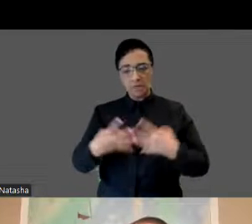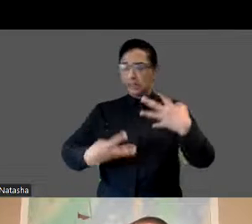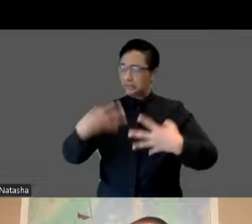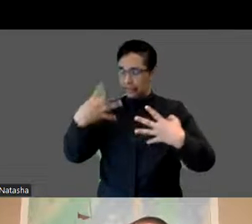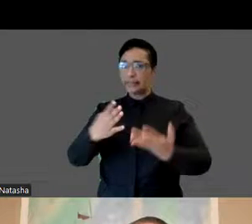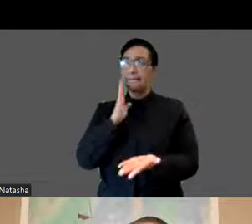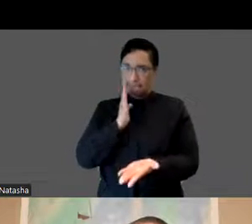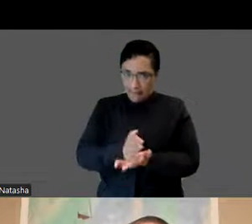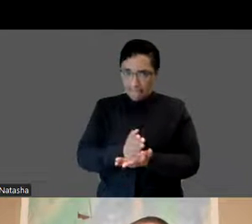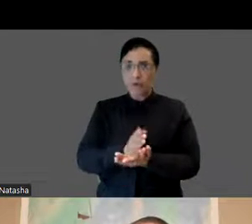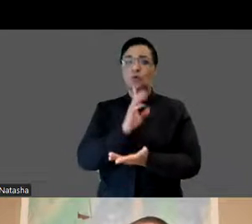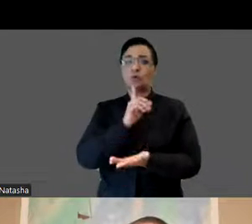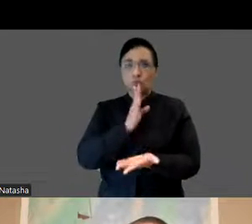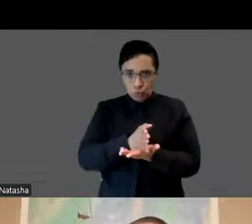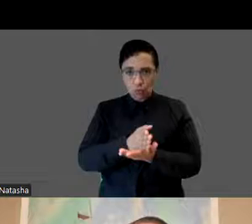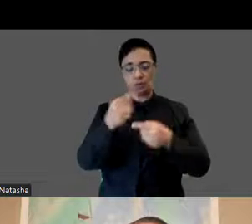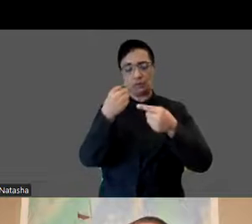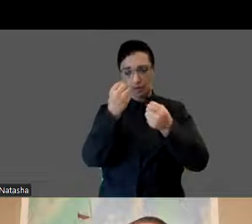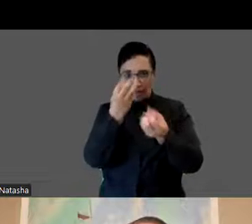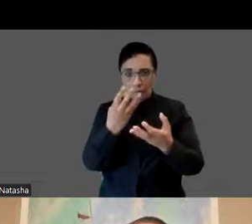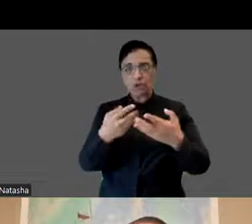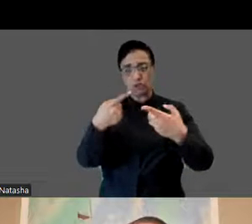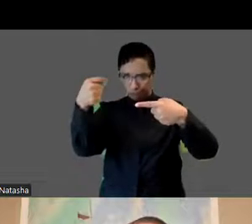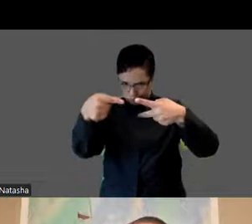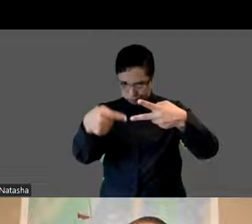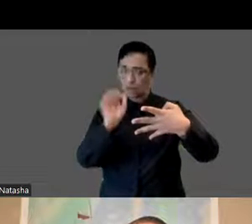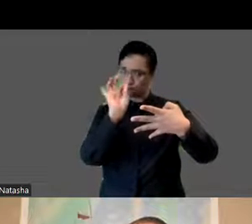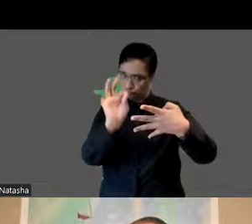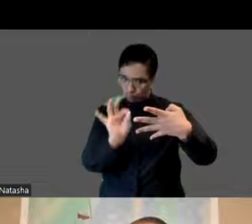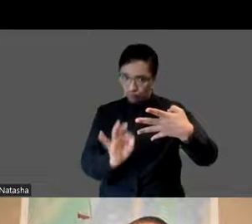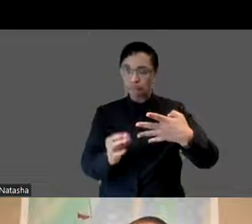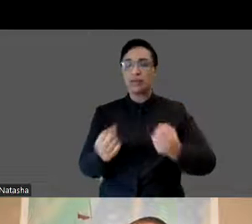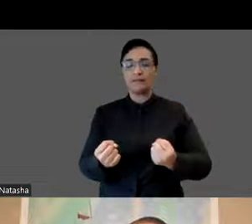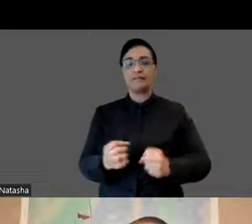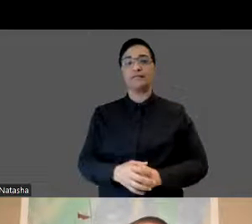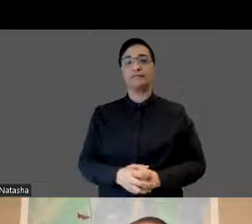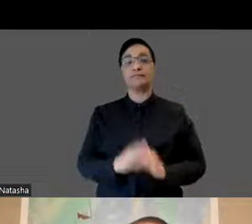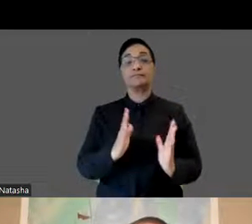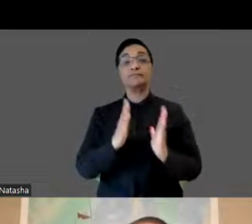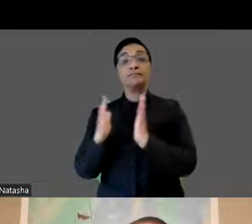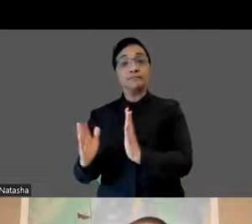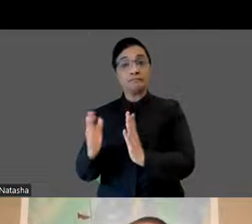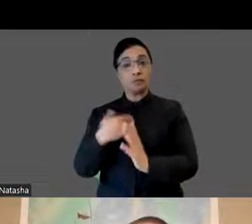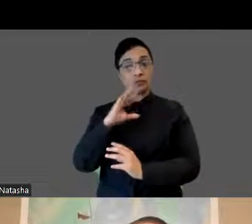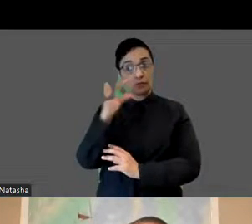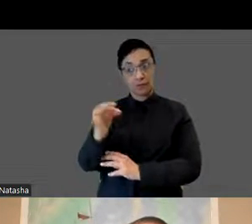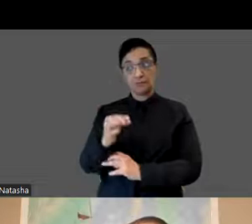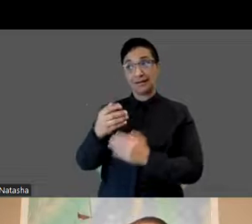about persons with disabilities in their country. And finally, we asked if it was enough for the advocacy.